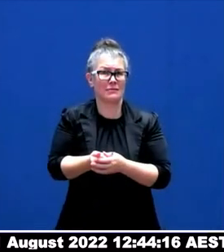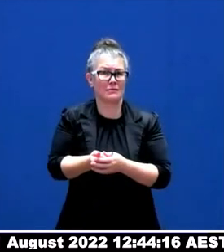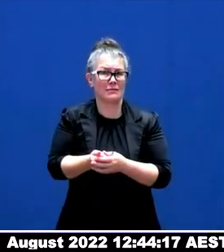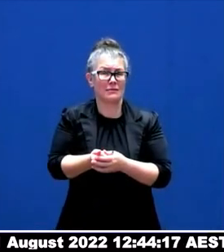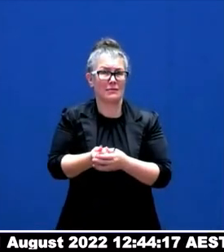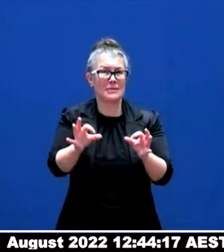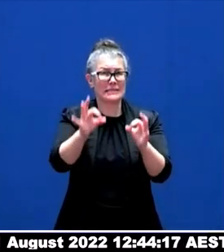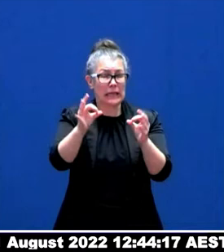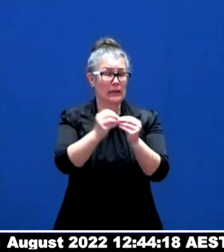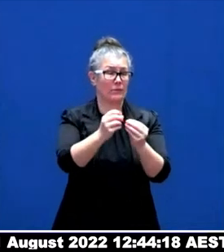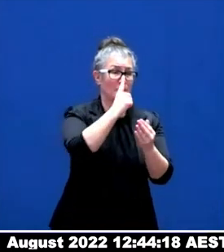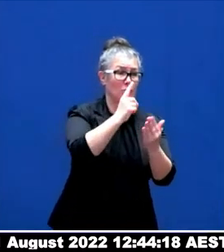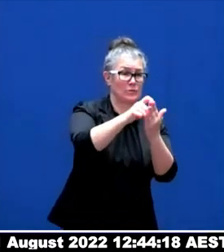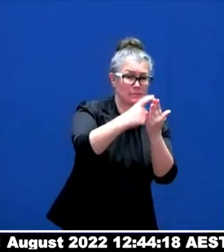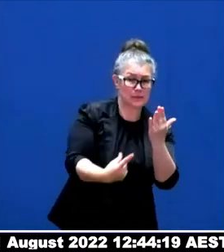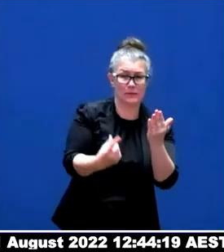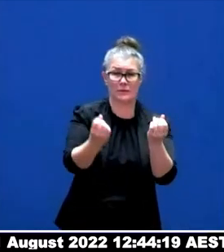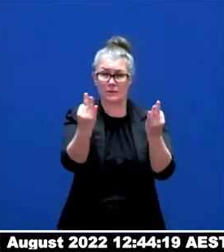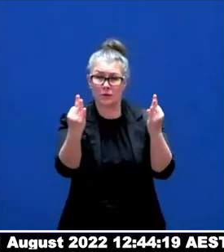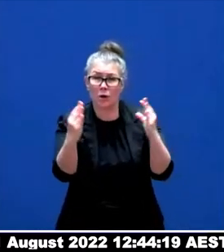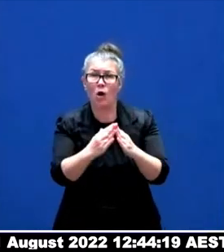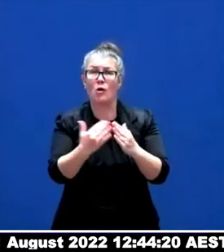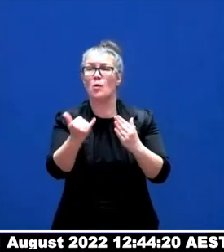the risk of homelessness? What's your view about what needs to be done?